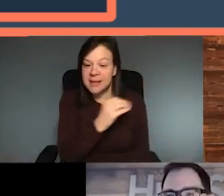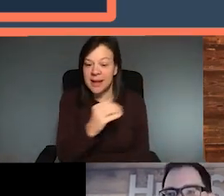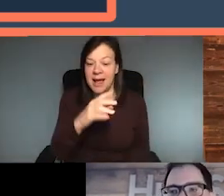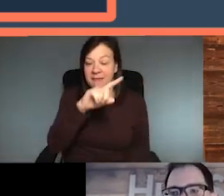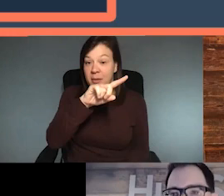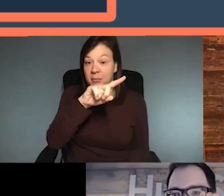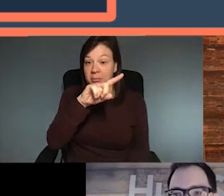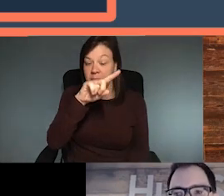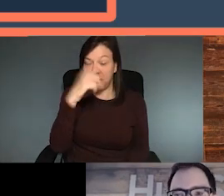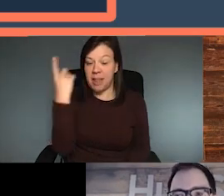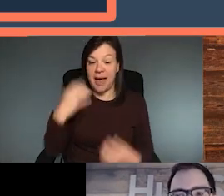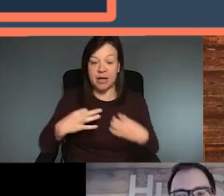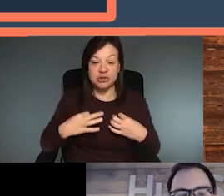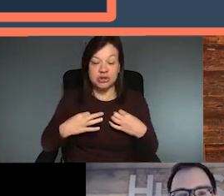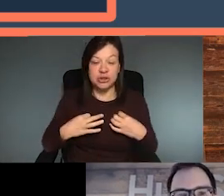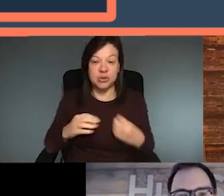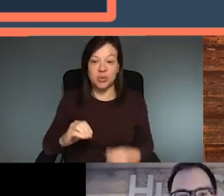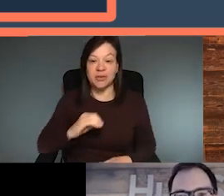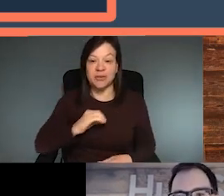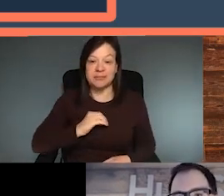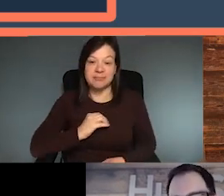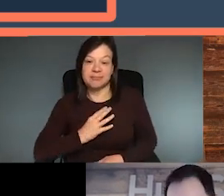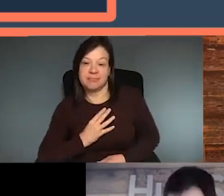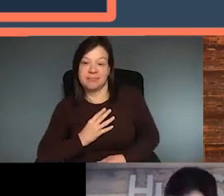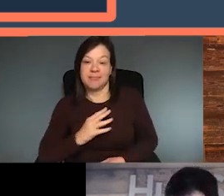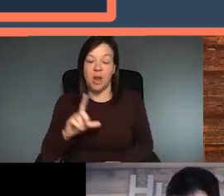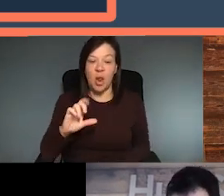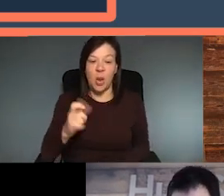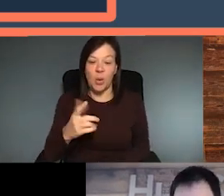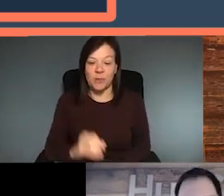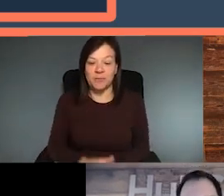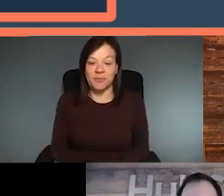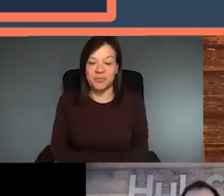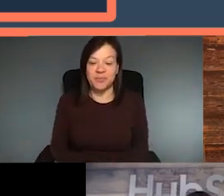WITH THE SPROCKET LOGO AND CURLY BRACES A CALL BACK TO